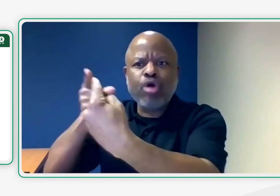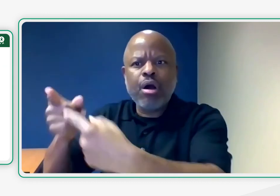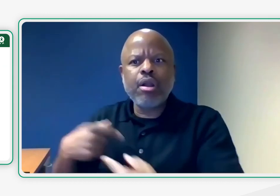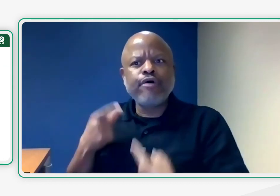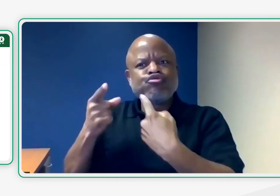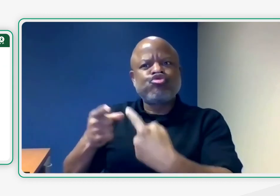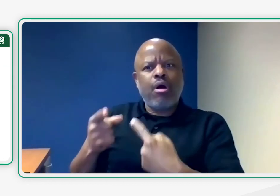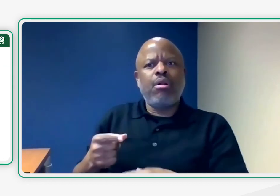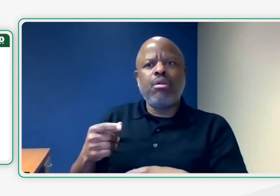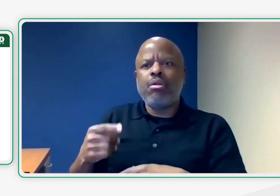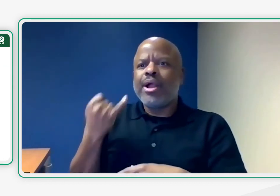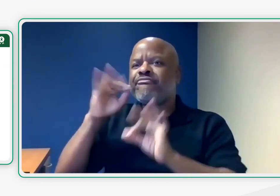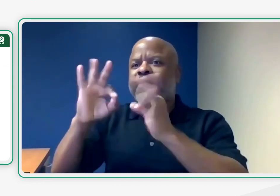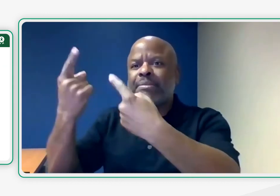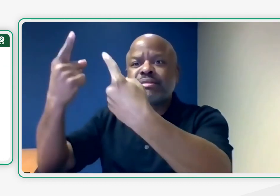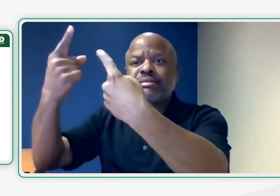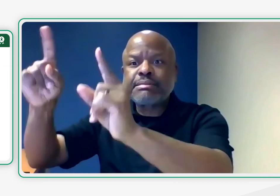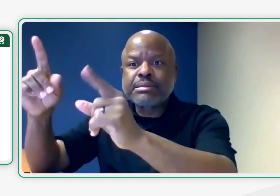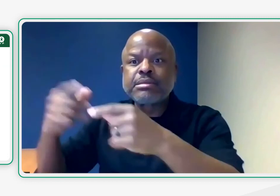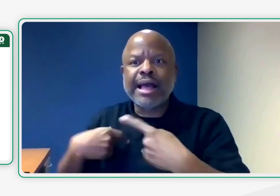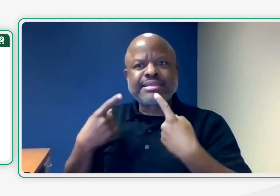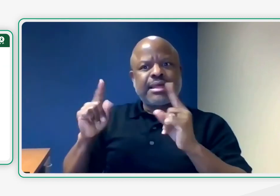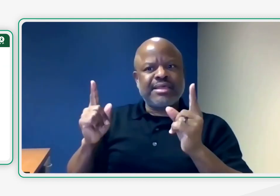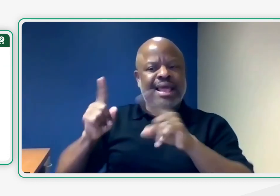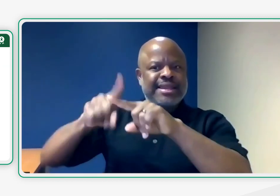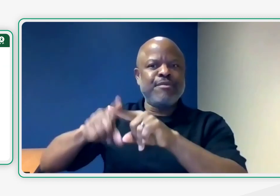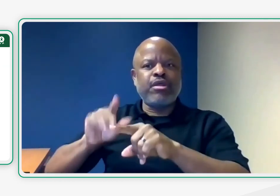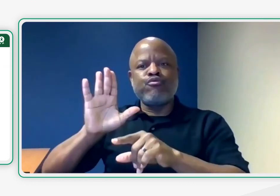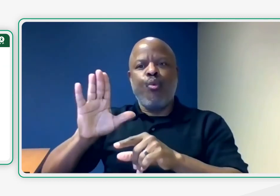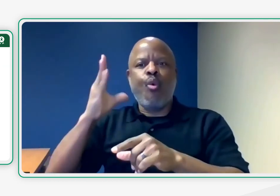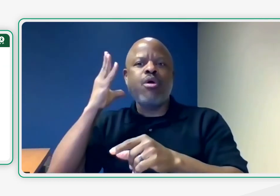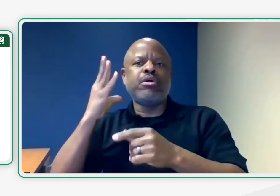And you can see that today. So, if your parents had struggles, you might inherit some of that